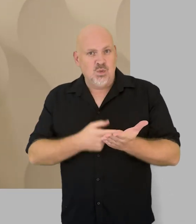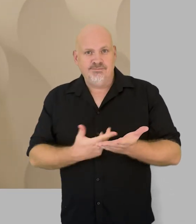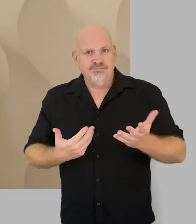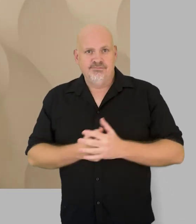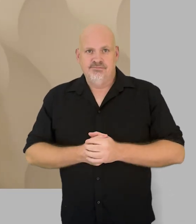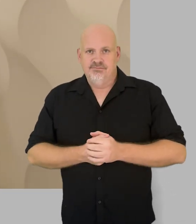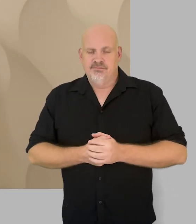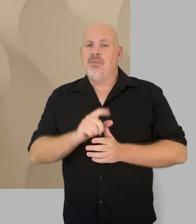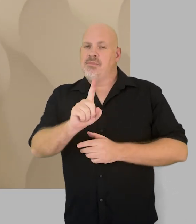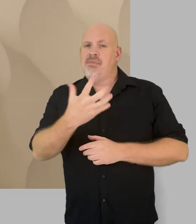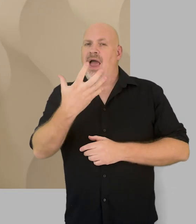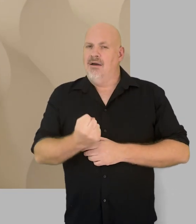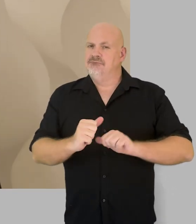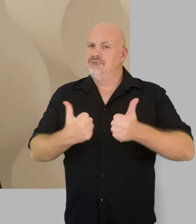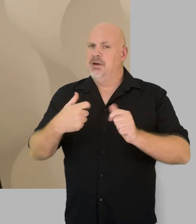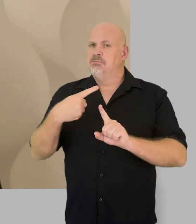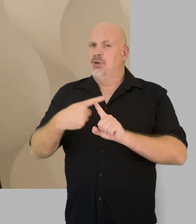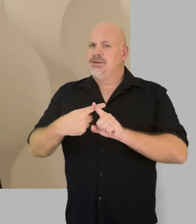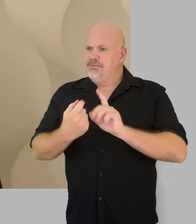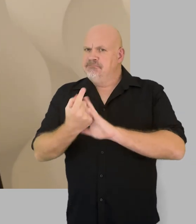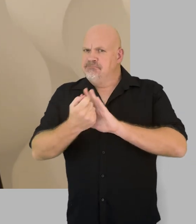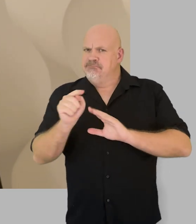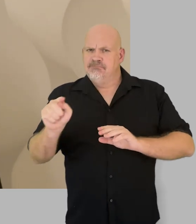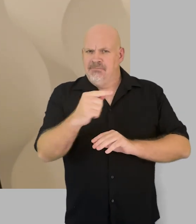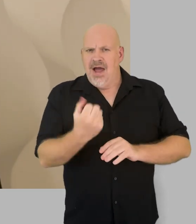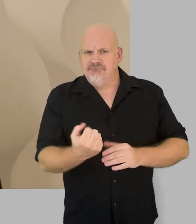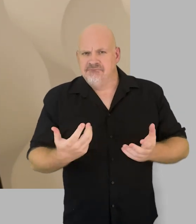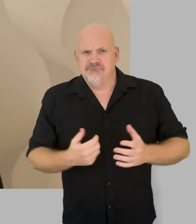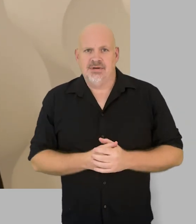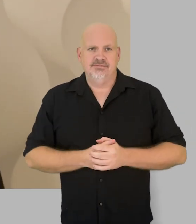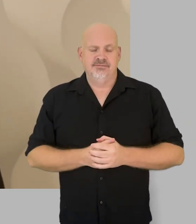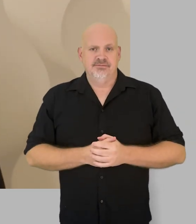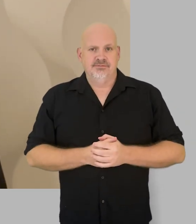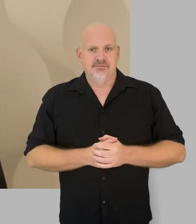at national or regional level. Our analysis revealed significant variations